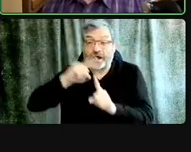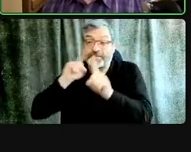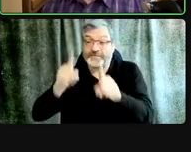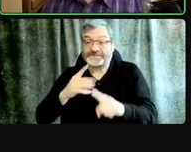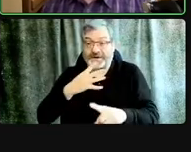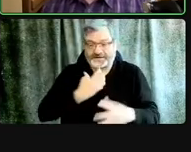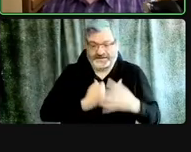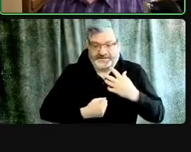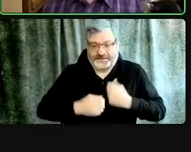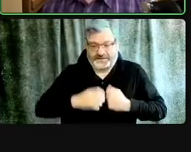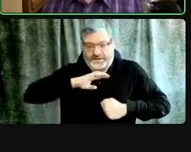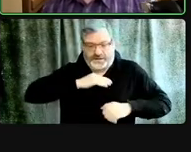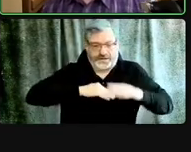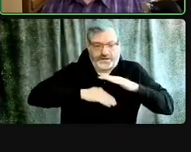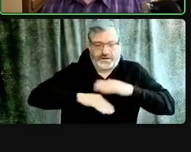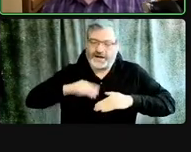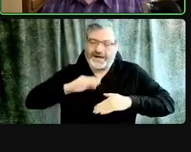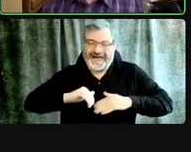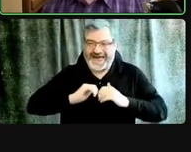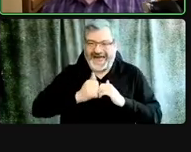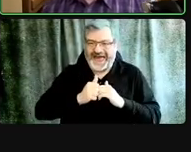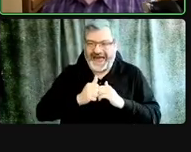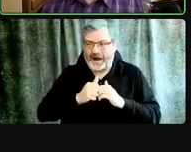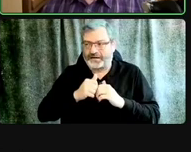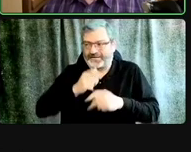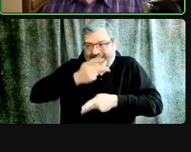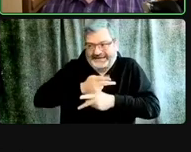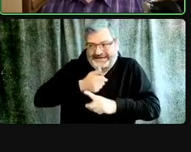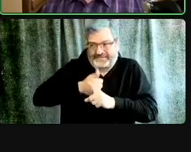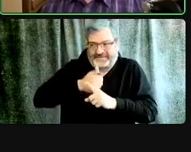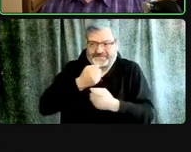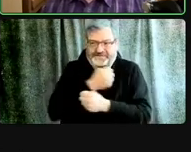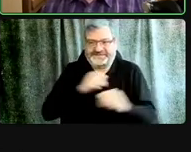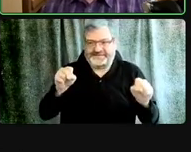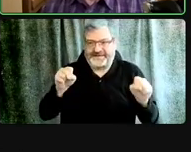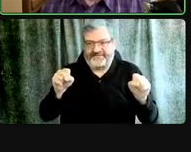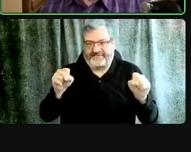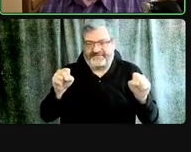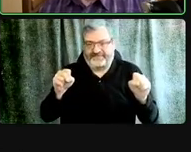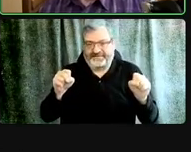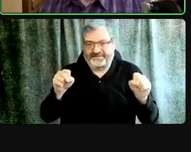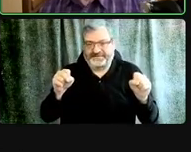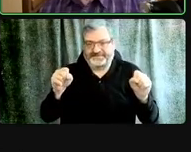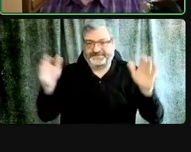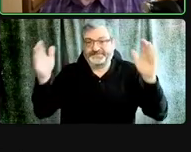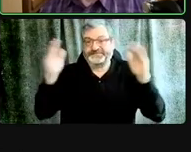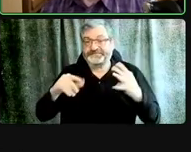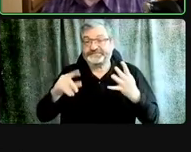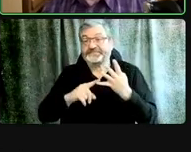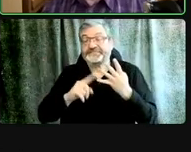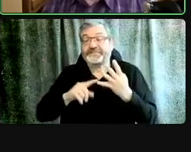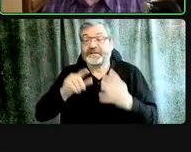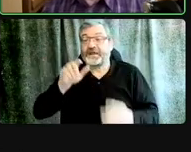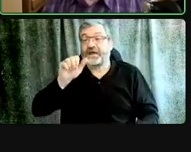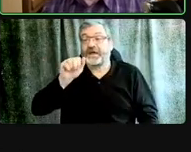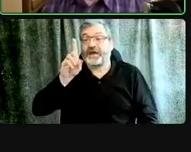they've tried to keep themselves safe in a variety of ways. And then also addiction is often a part of our landscape.